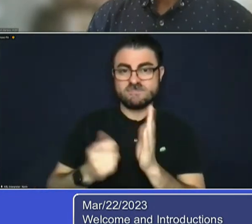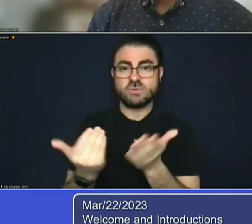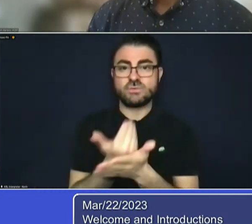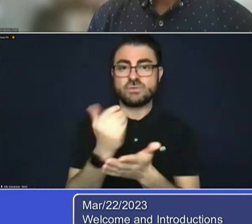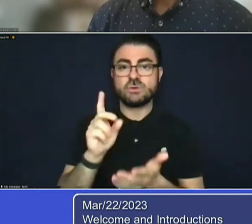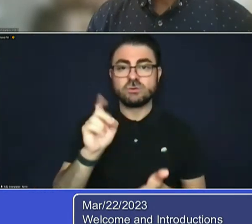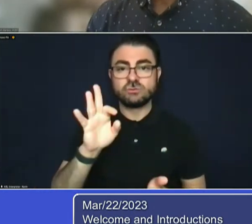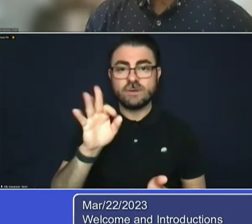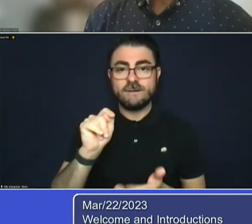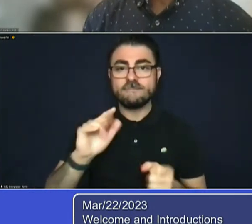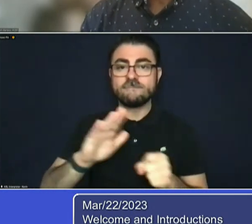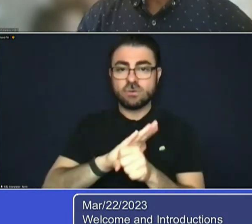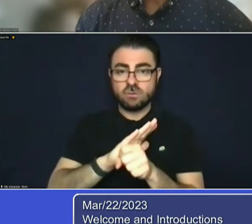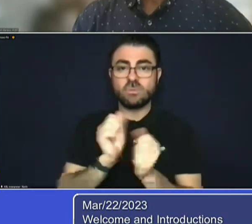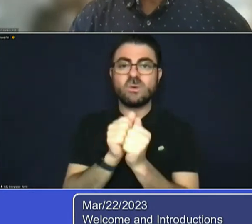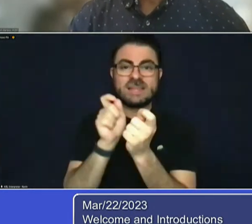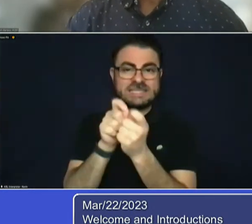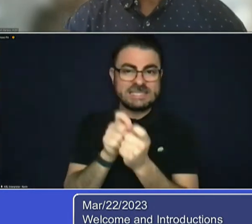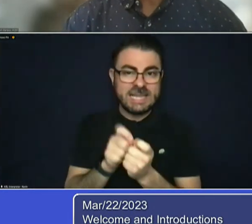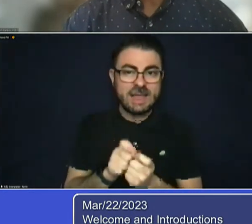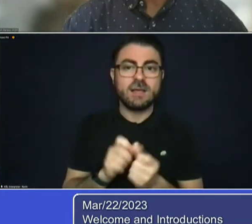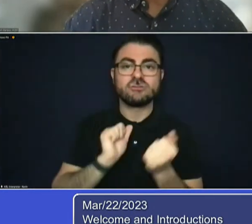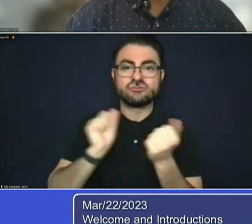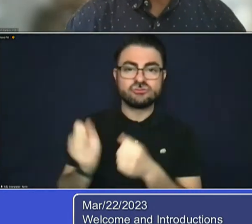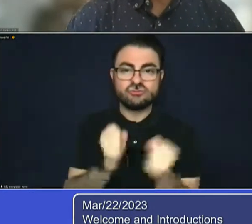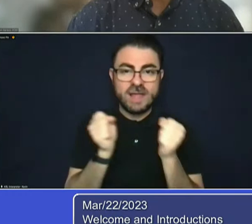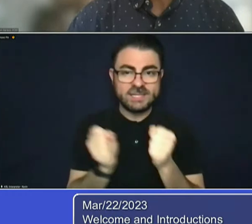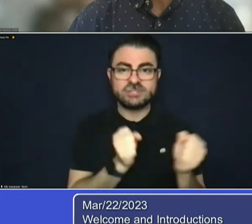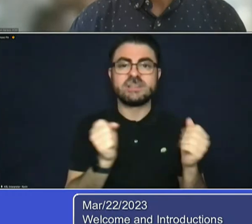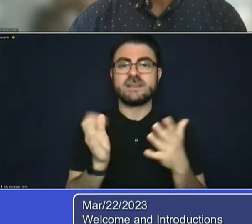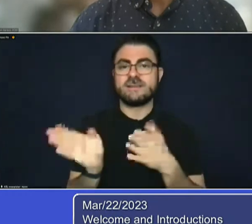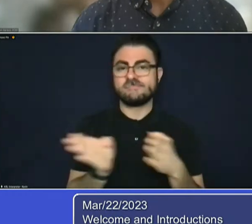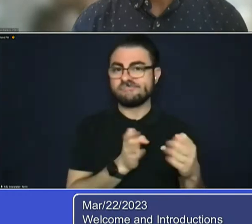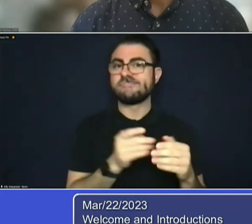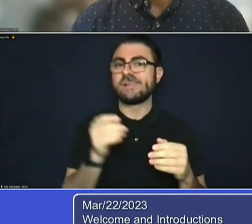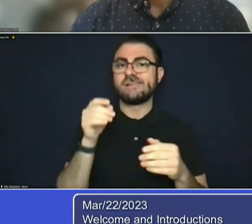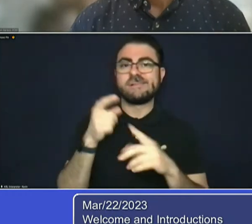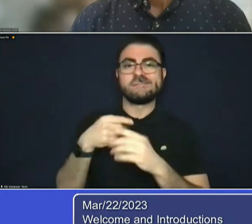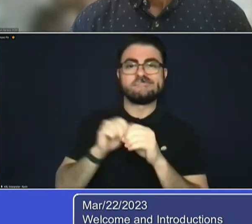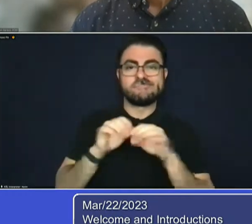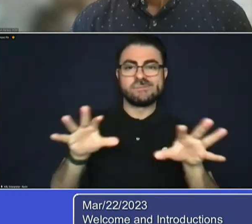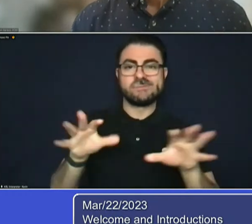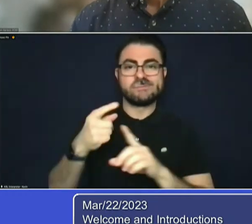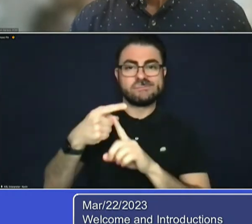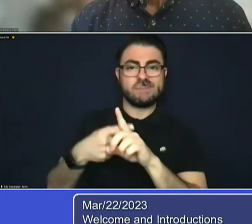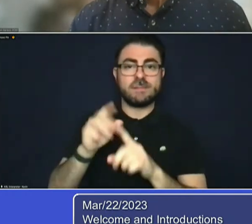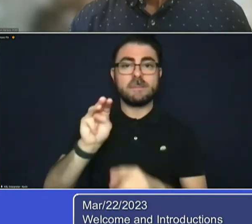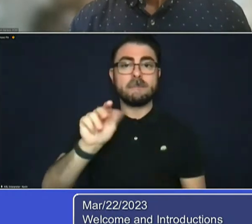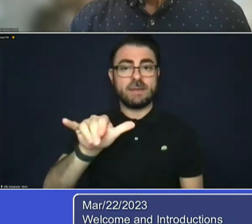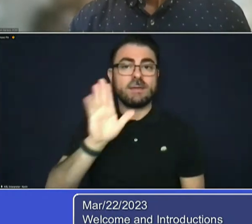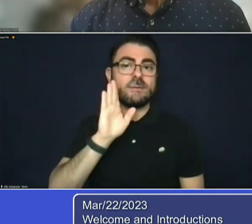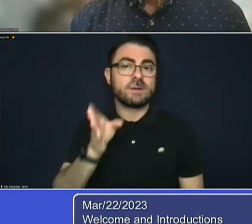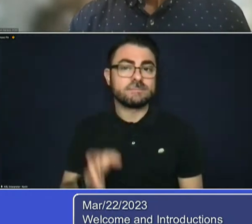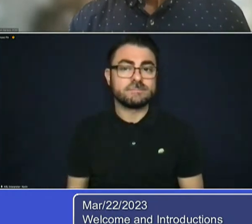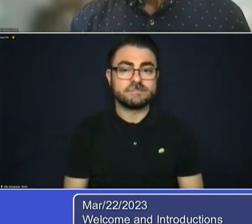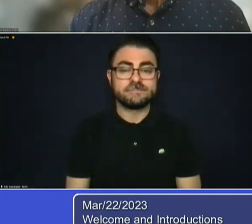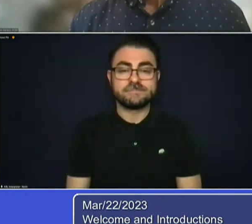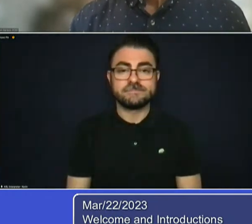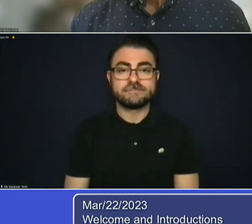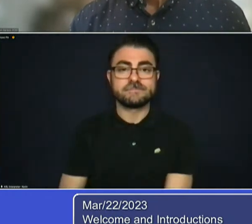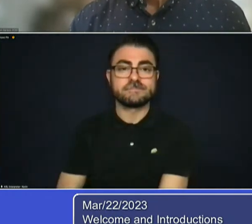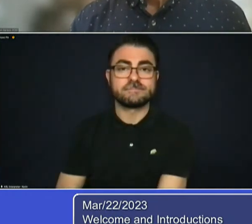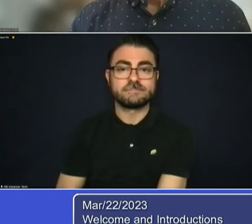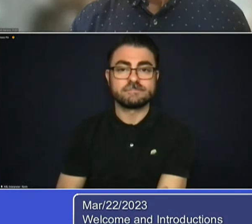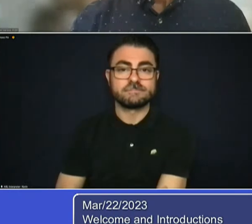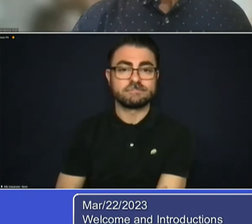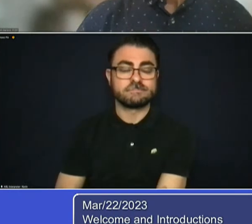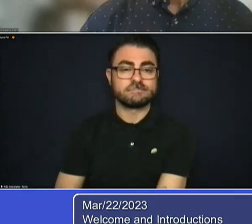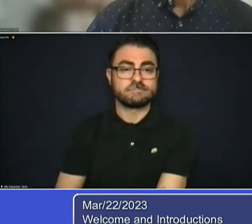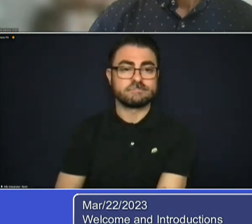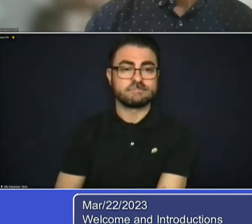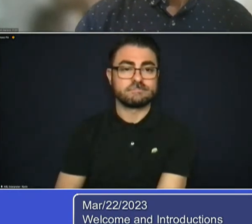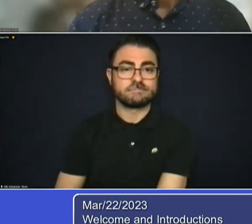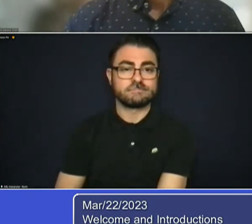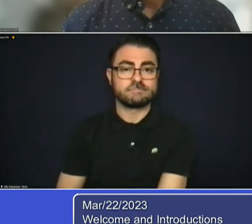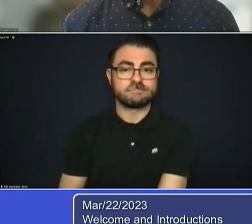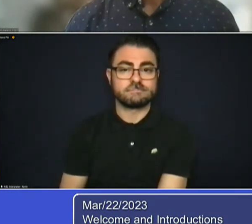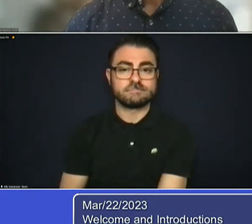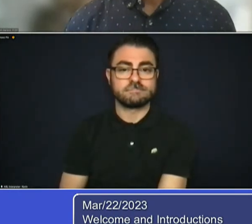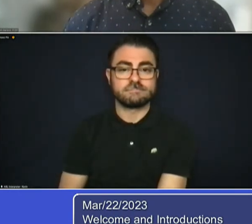TURNAROUND, DIGEST ALL OF THAT,